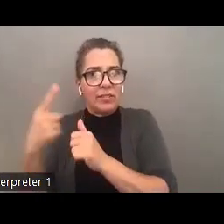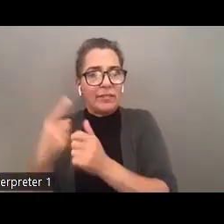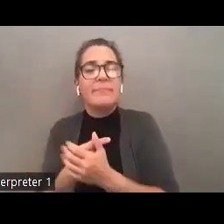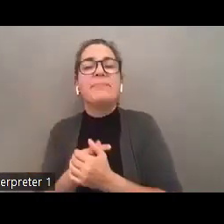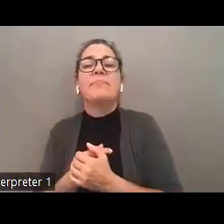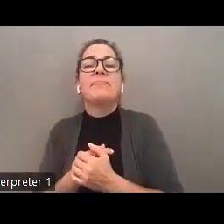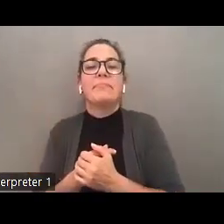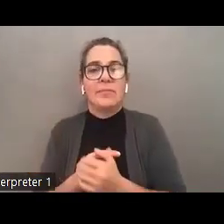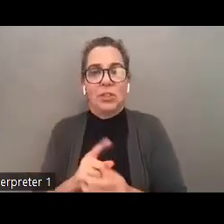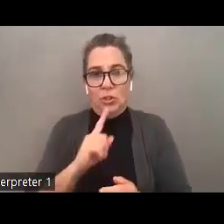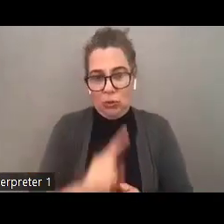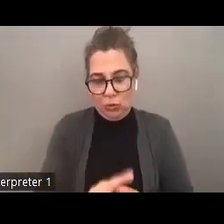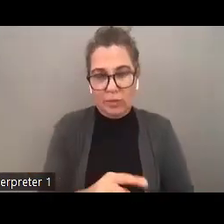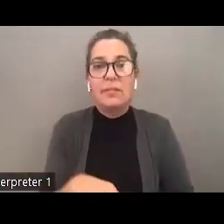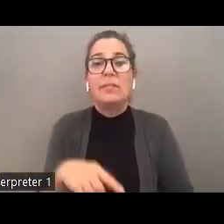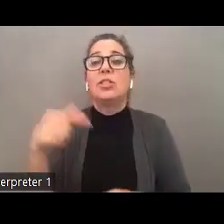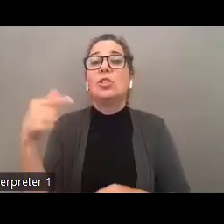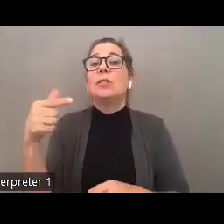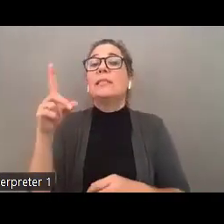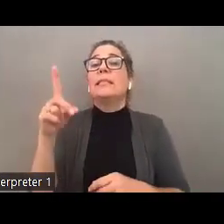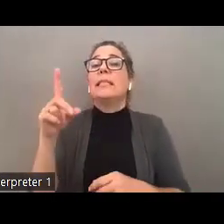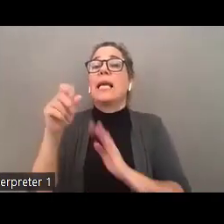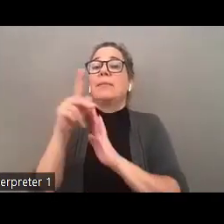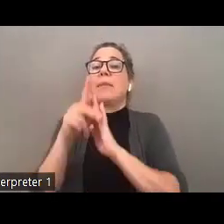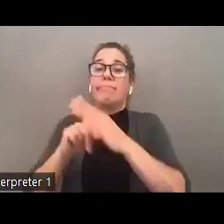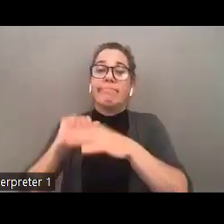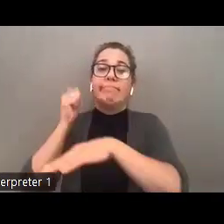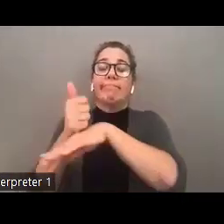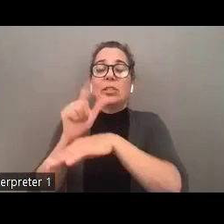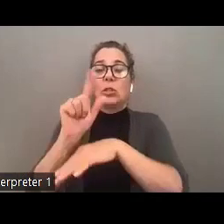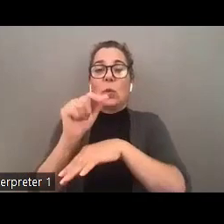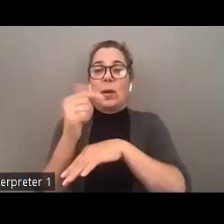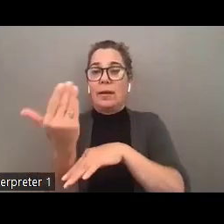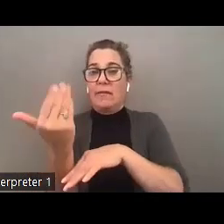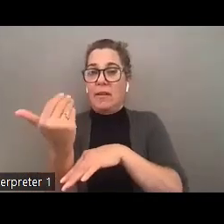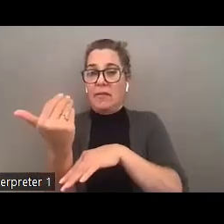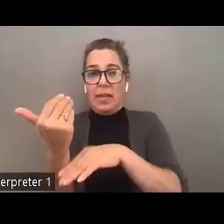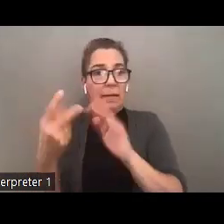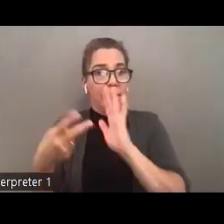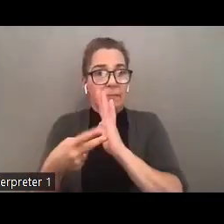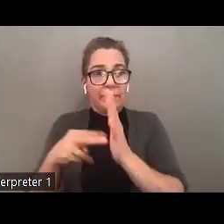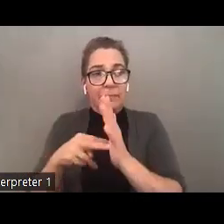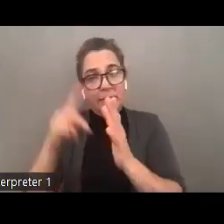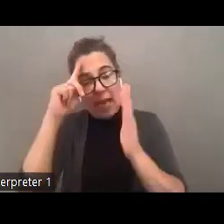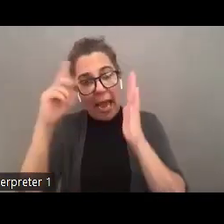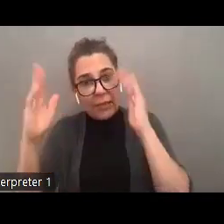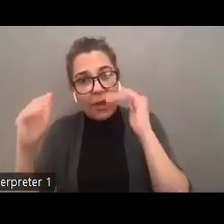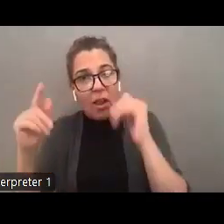The GDS policy went into effect in 2015. It sets forth expectations for the timely and responsible